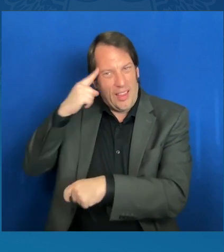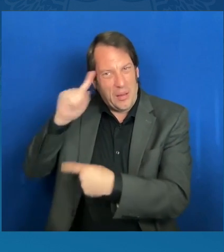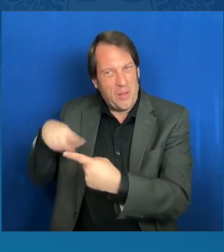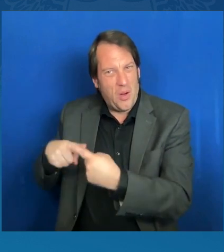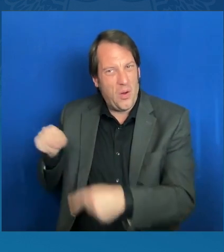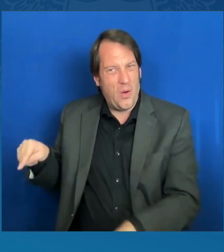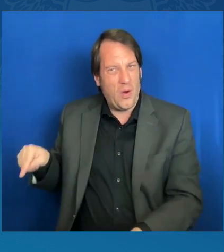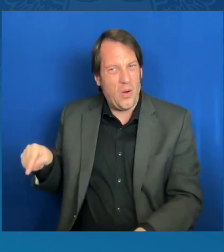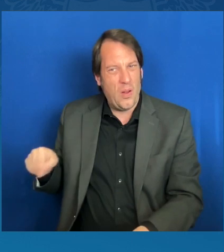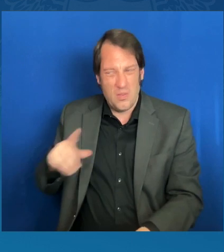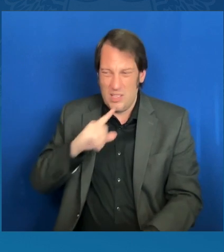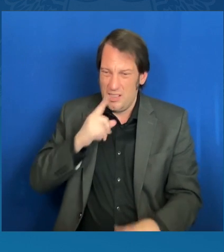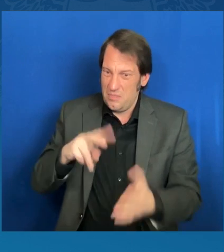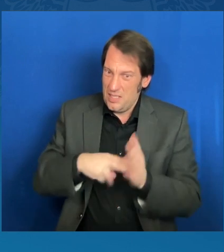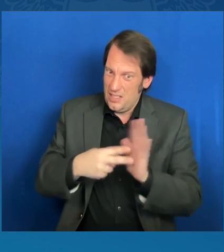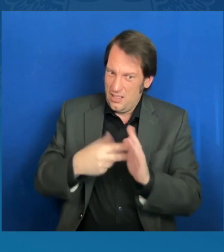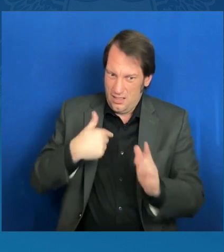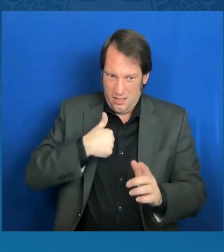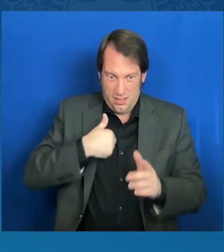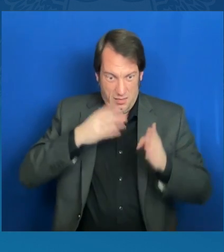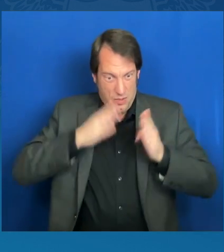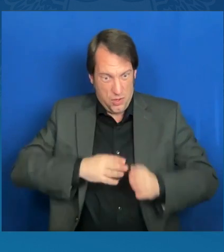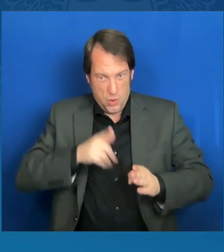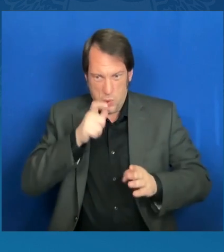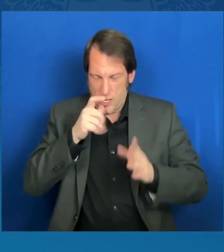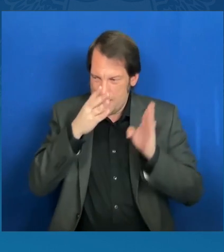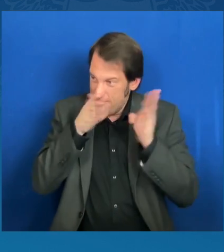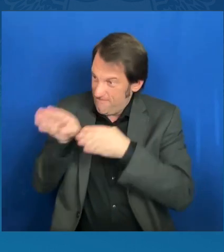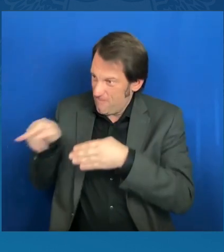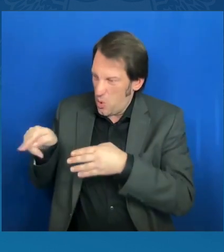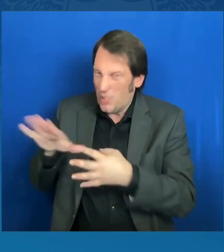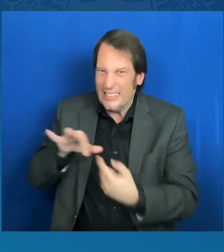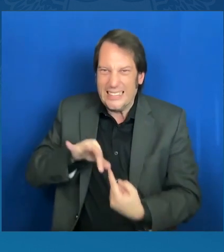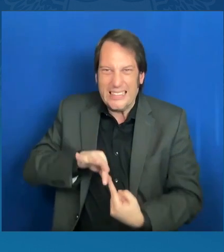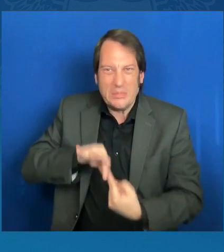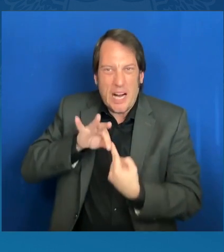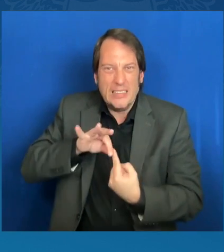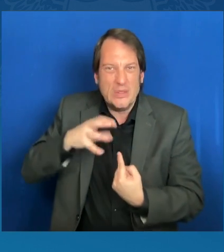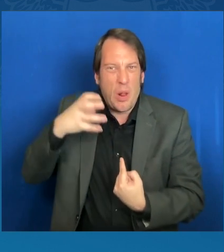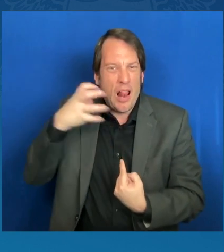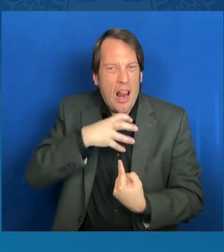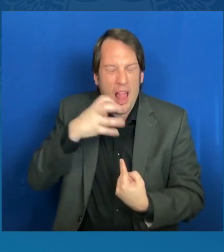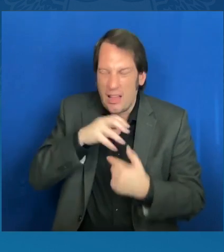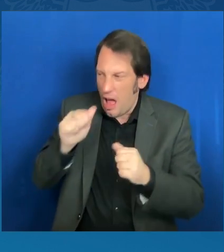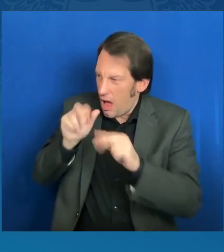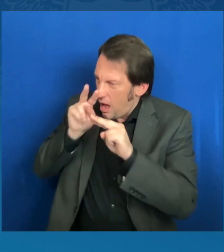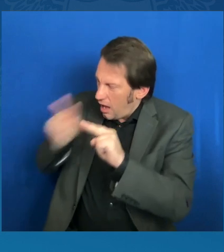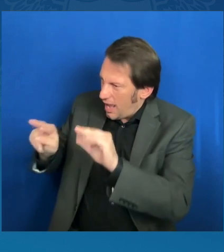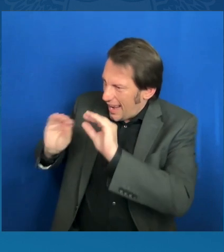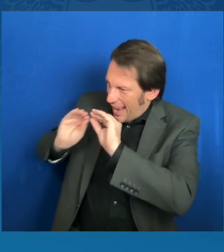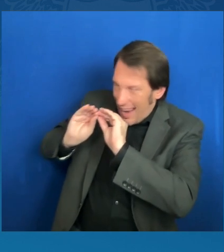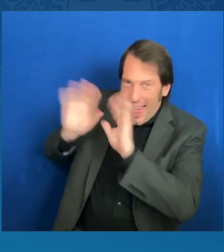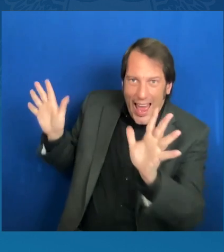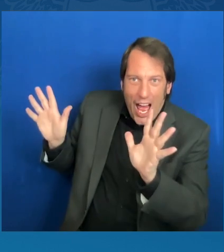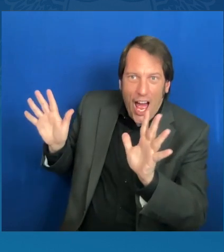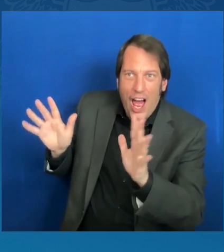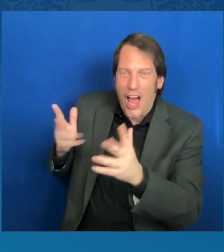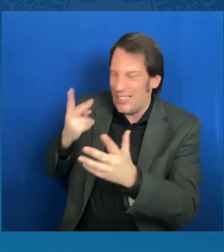see the pain in other people, to see the need in other people,